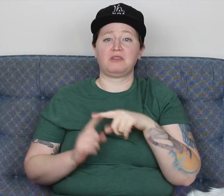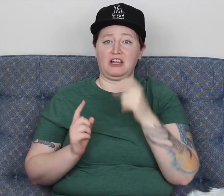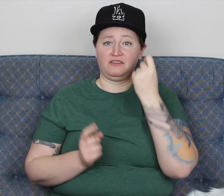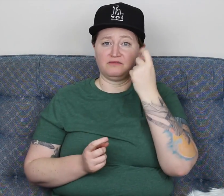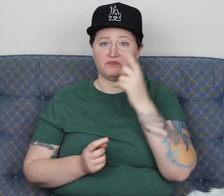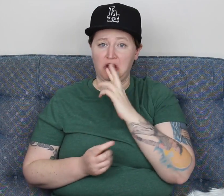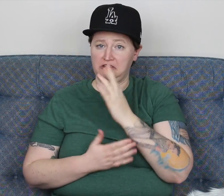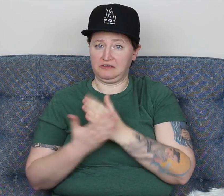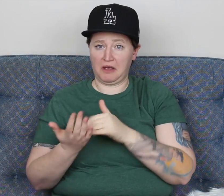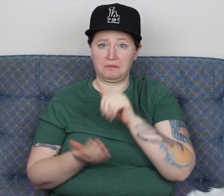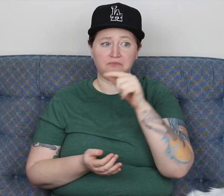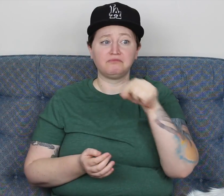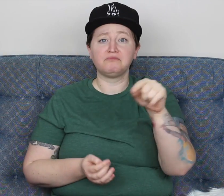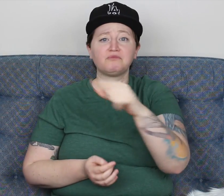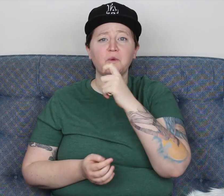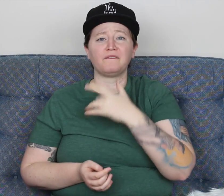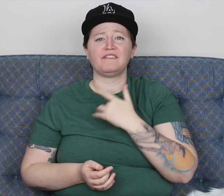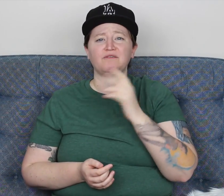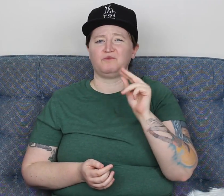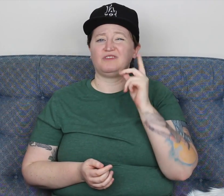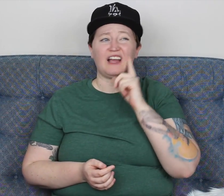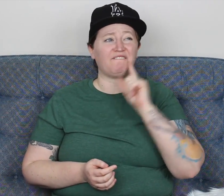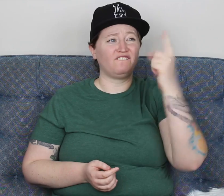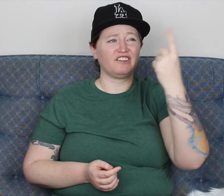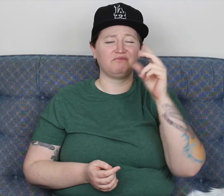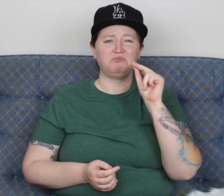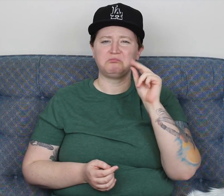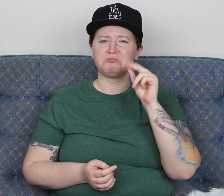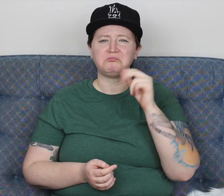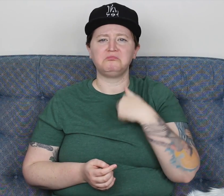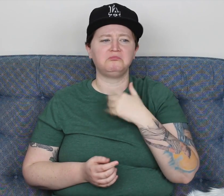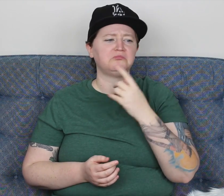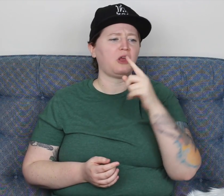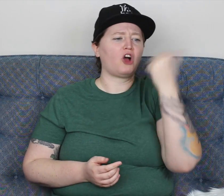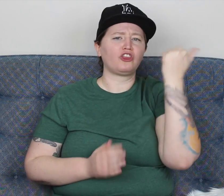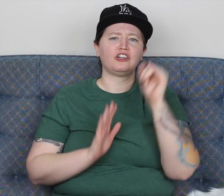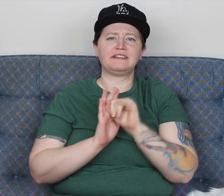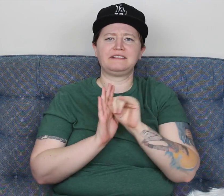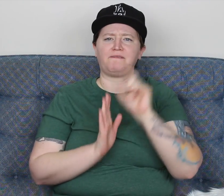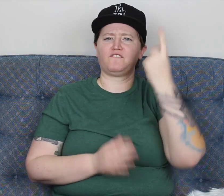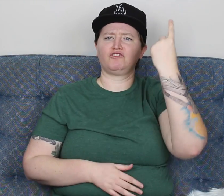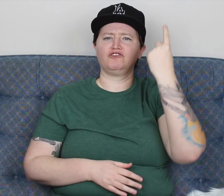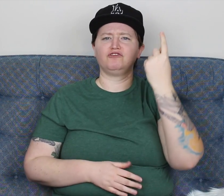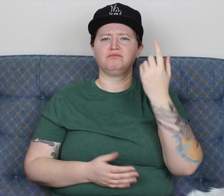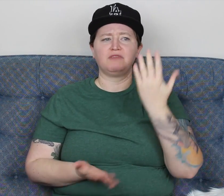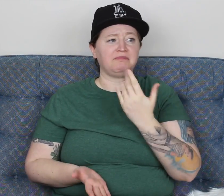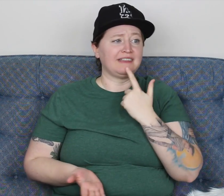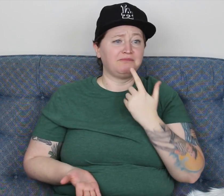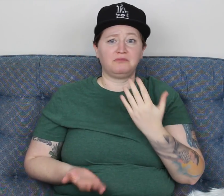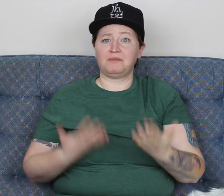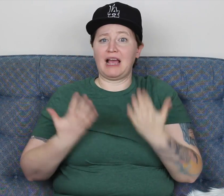But there are some people who feel that Deaf is not first. They may have another identity that's primary.